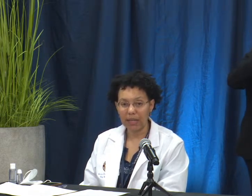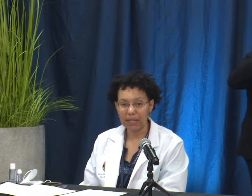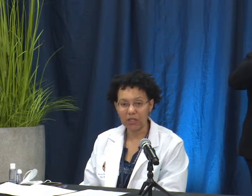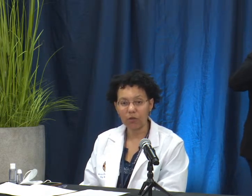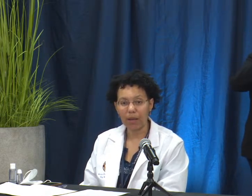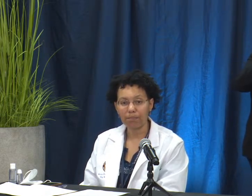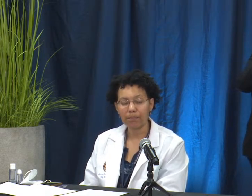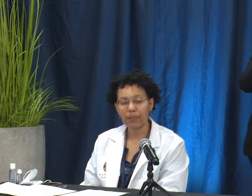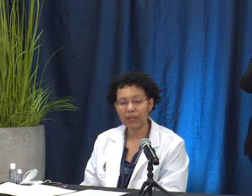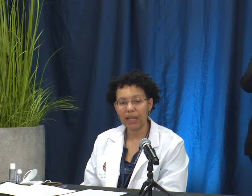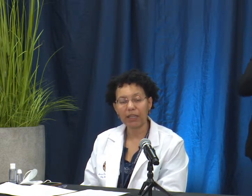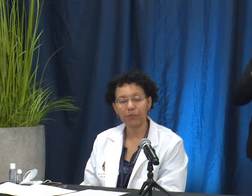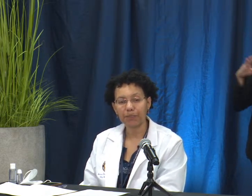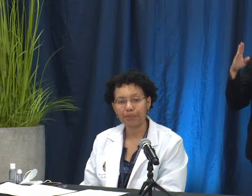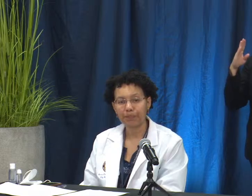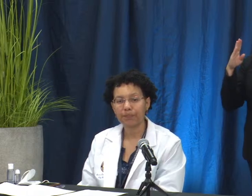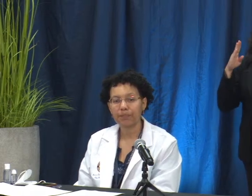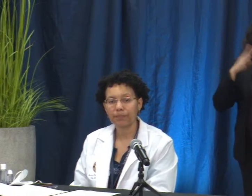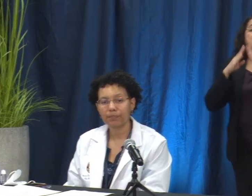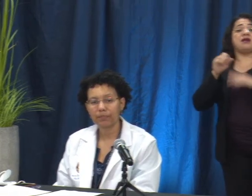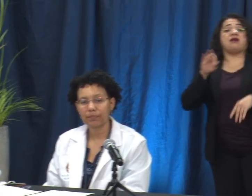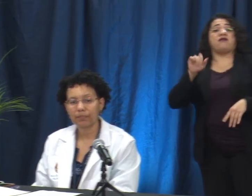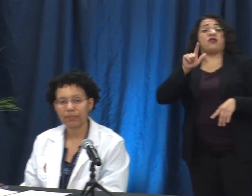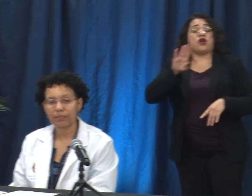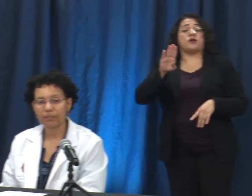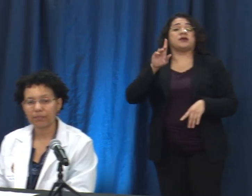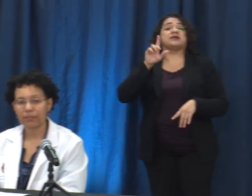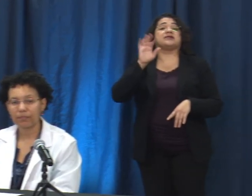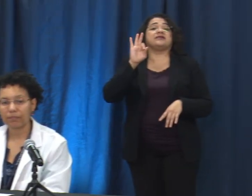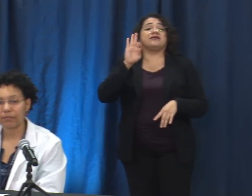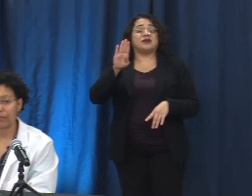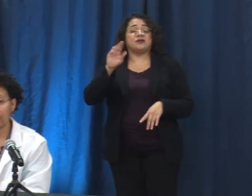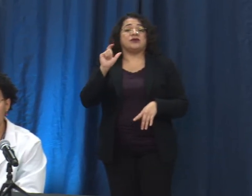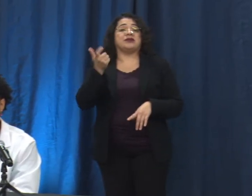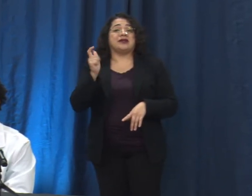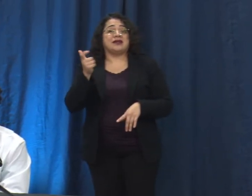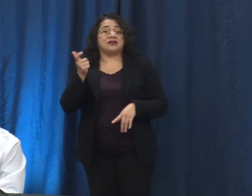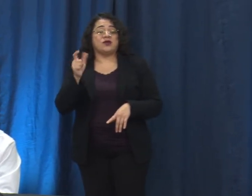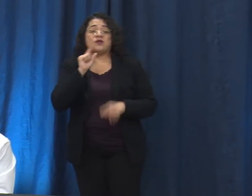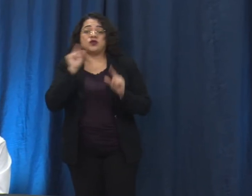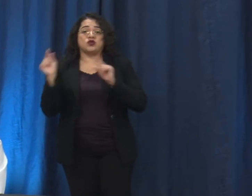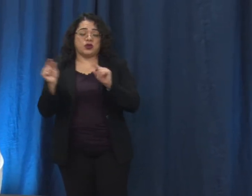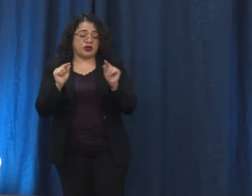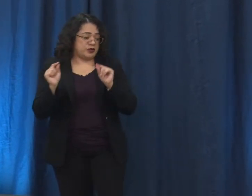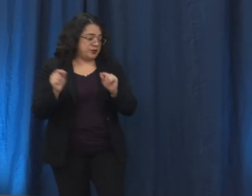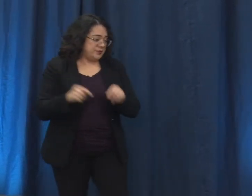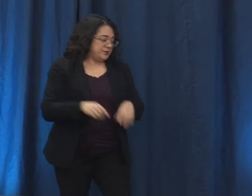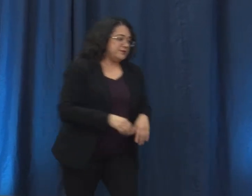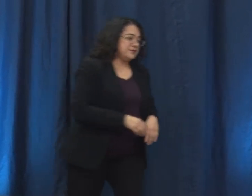Instagram. Thank you. Thank you, we're going to go ahead and open it up for